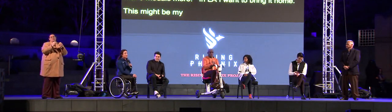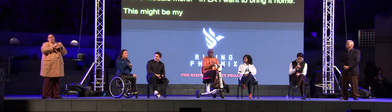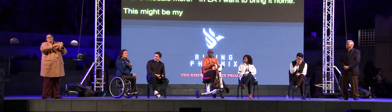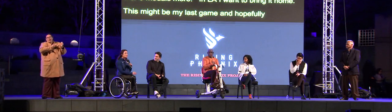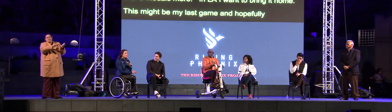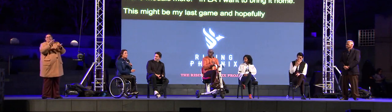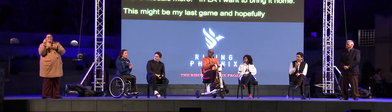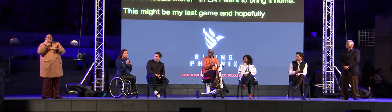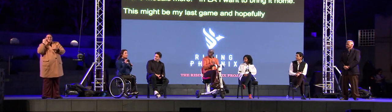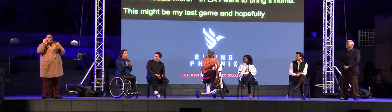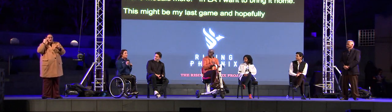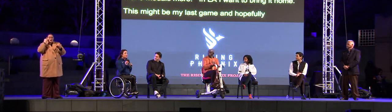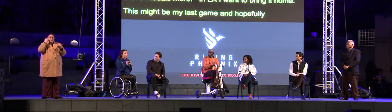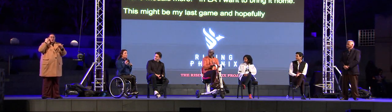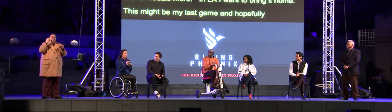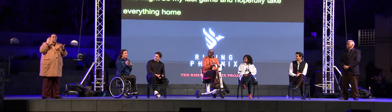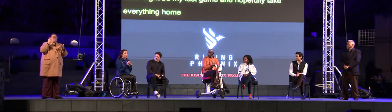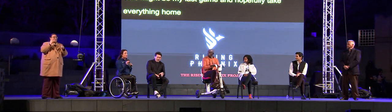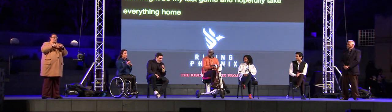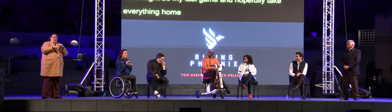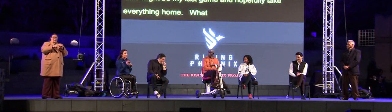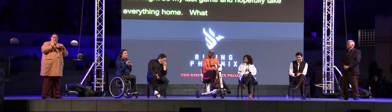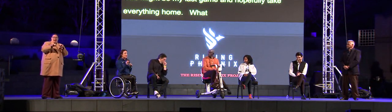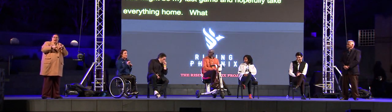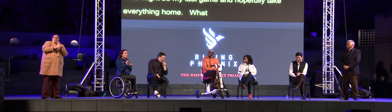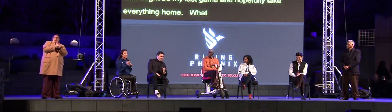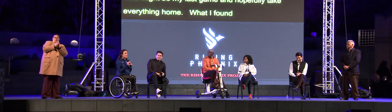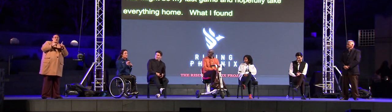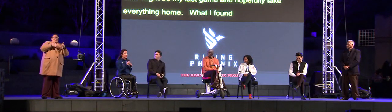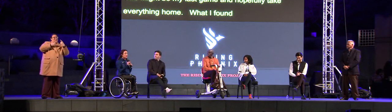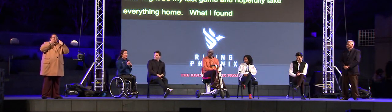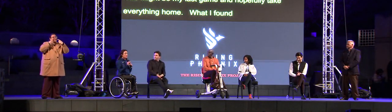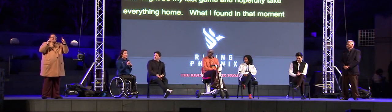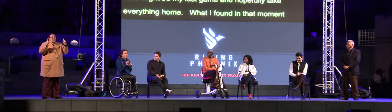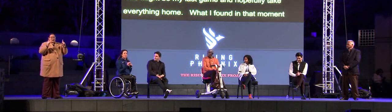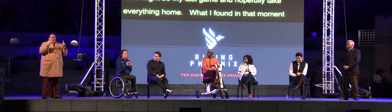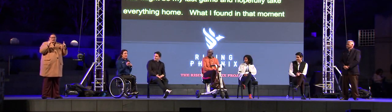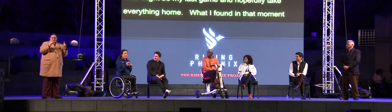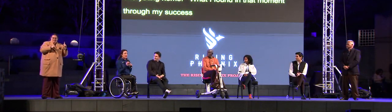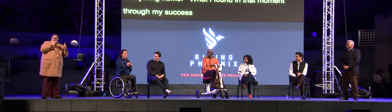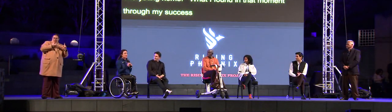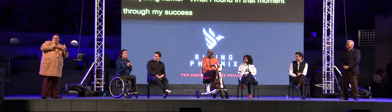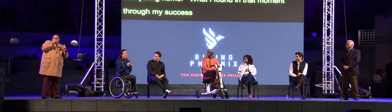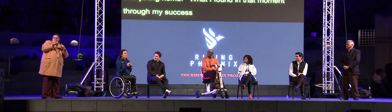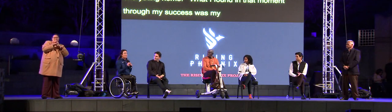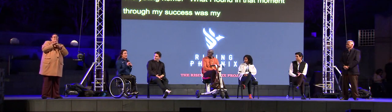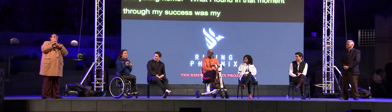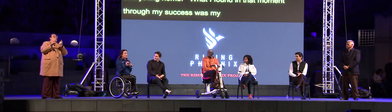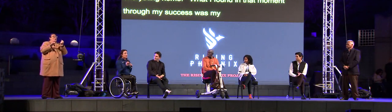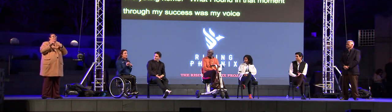But it's just what I found in that moment through my success was my voice, that I was being heard.